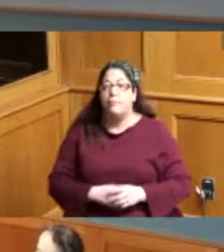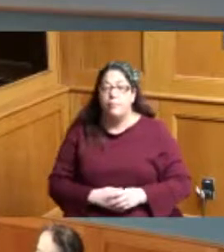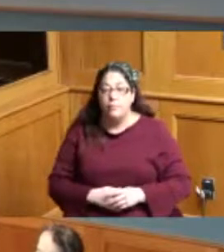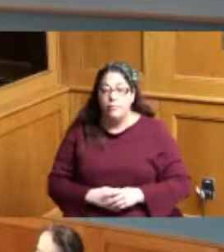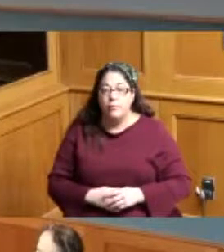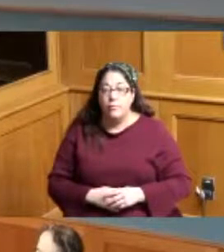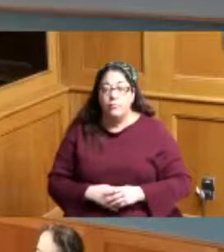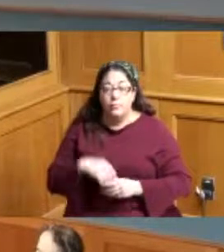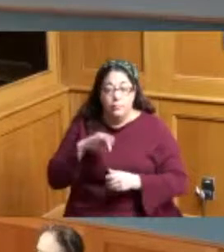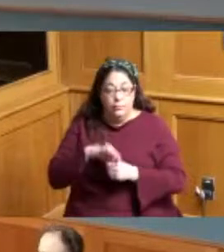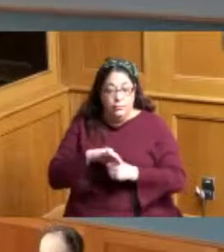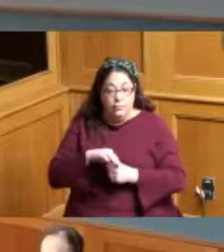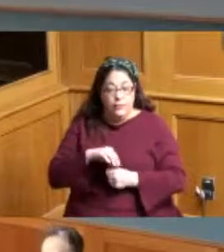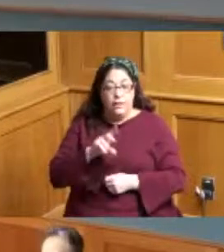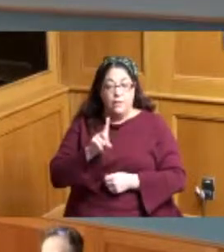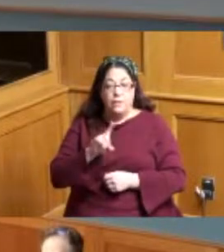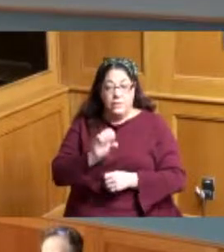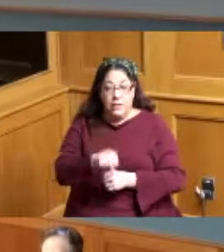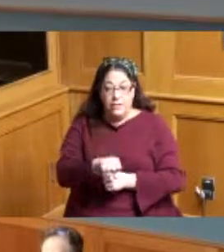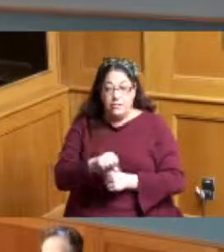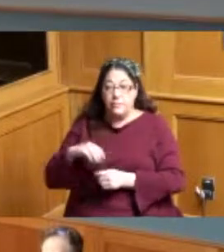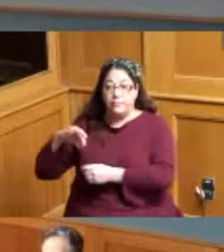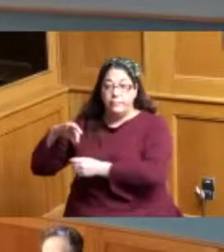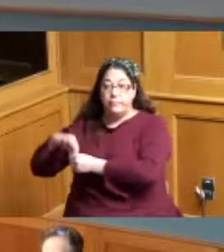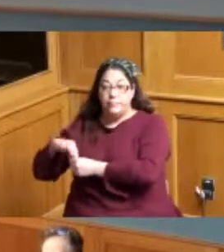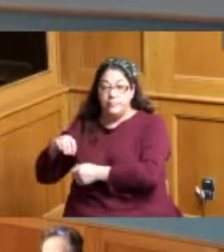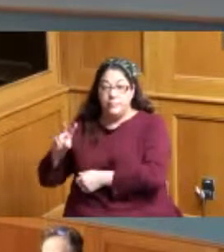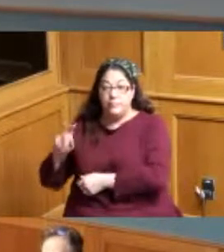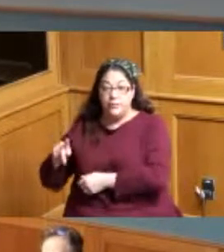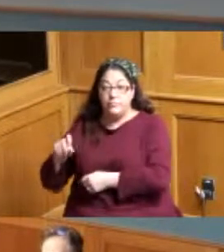Commissioner summer jonas yes Commissioner Reece yes Commissioner dreamhack yes